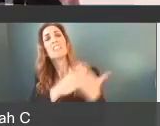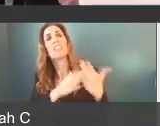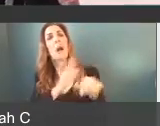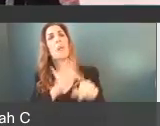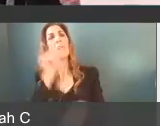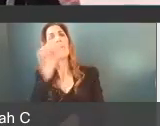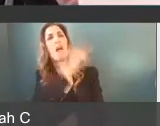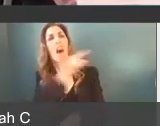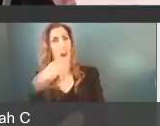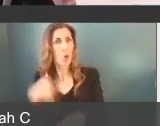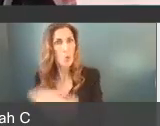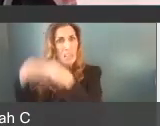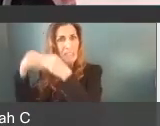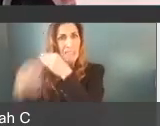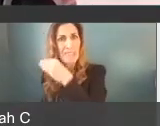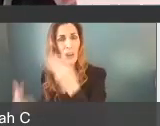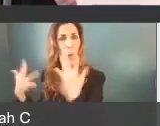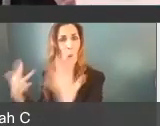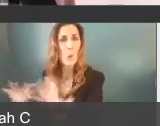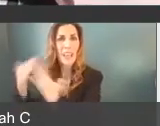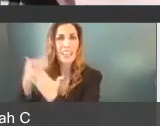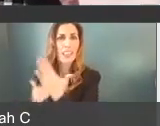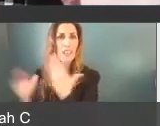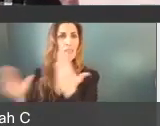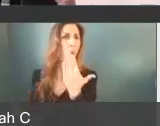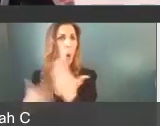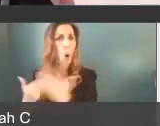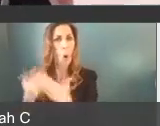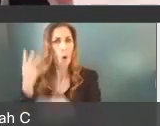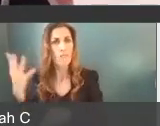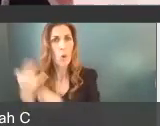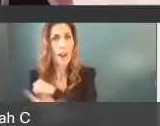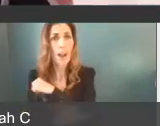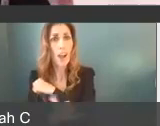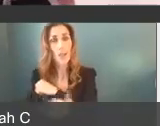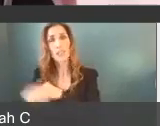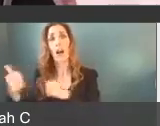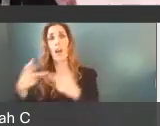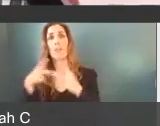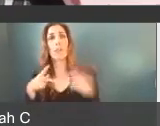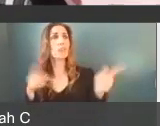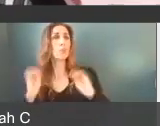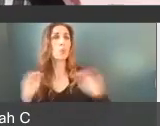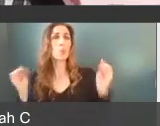in all four suburban Philadelphia counties and other places had no waiting lists at all. So I